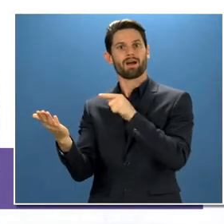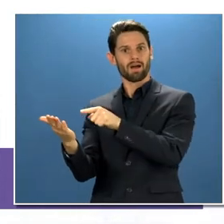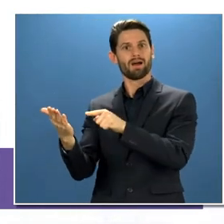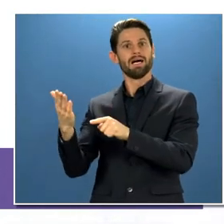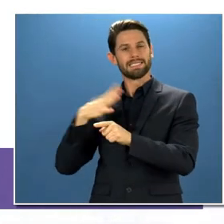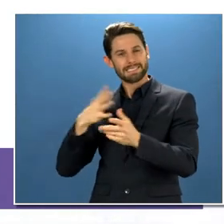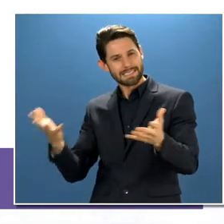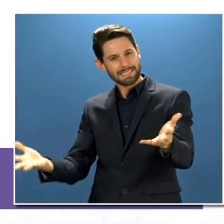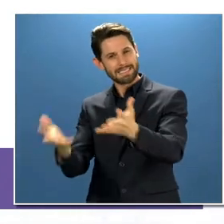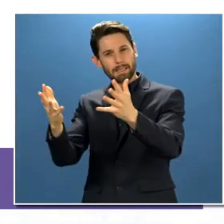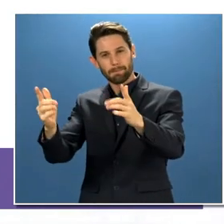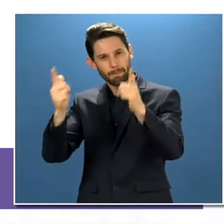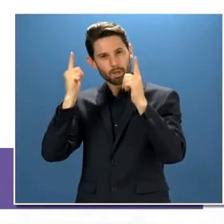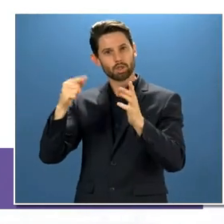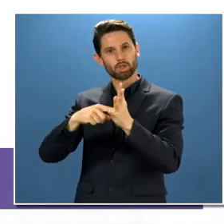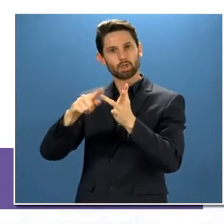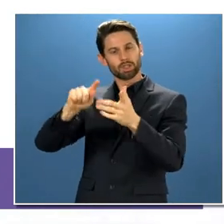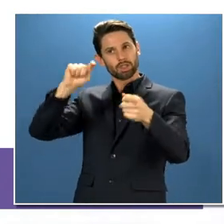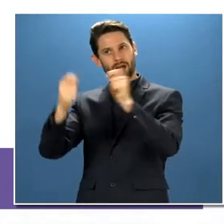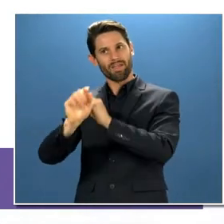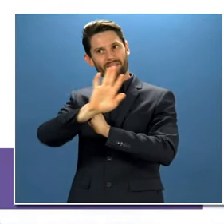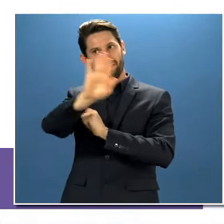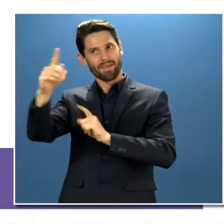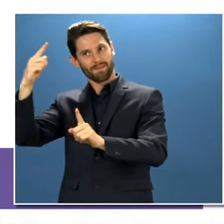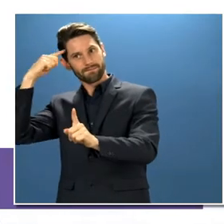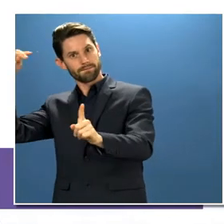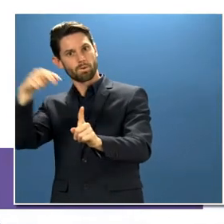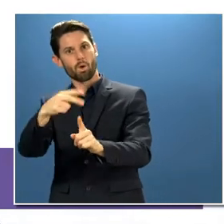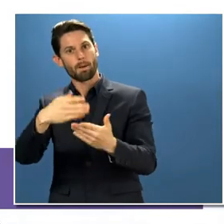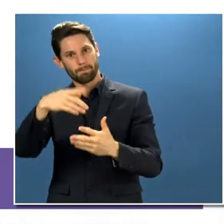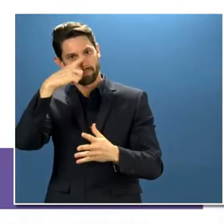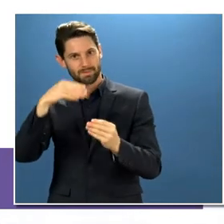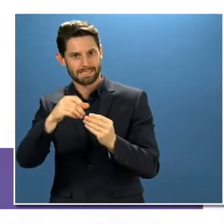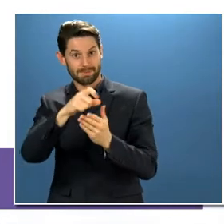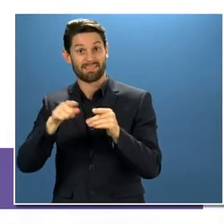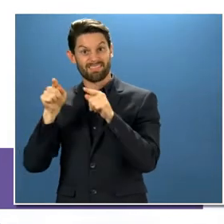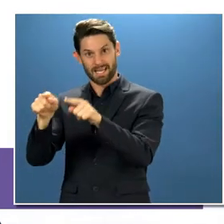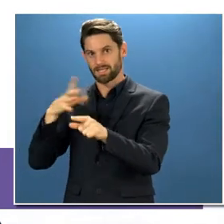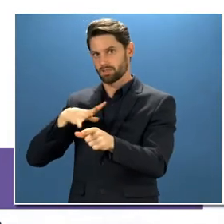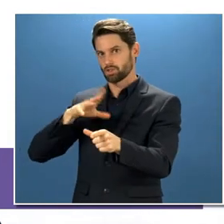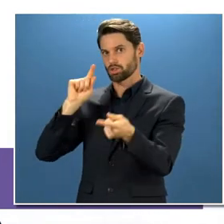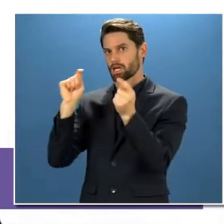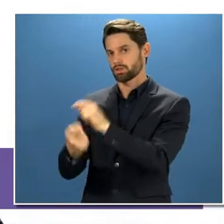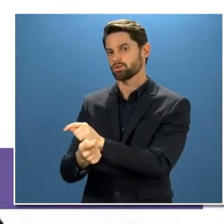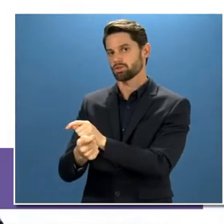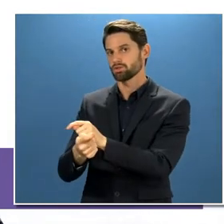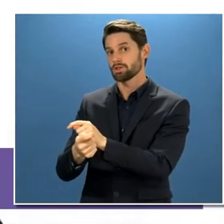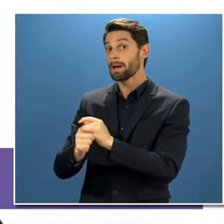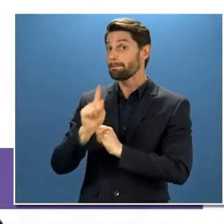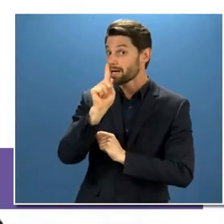of how to undertake employment. It can also not be distanced from issues such as housing, public